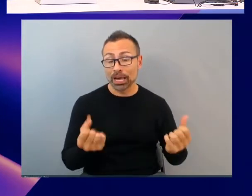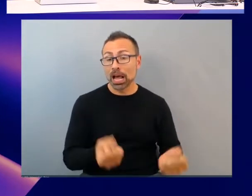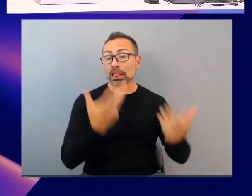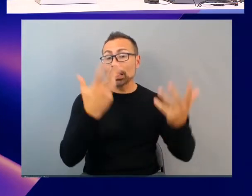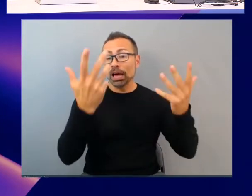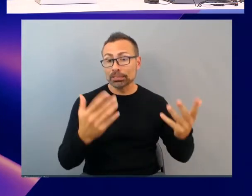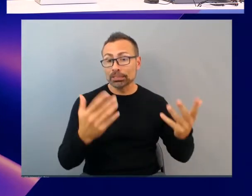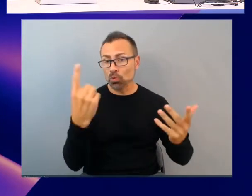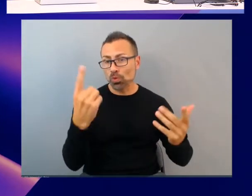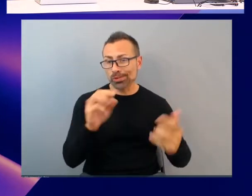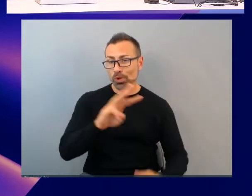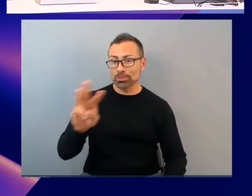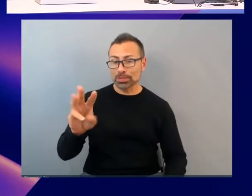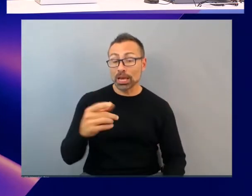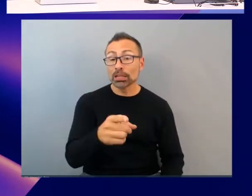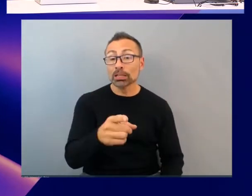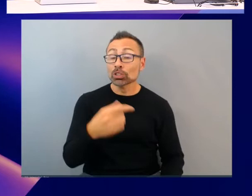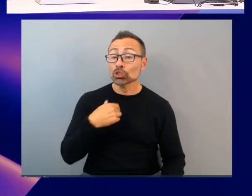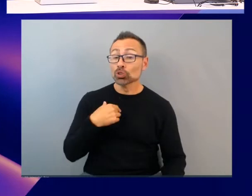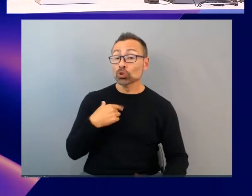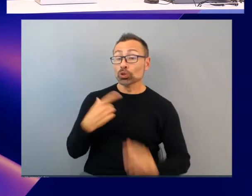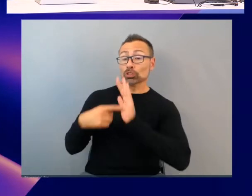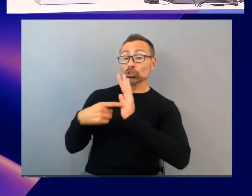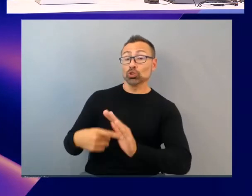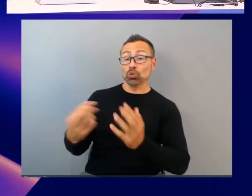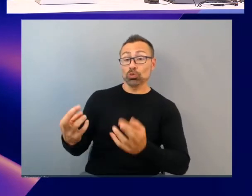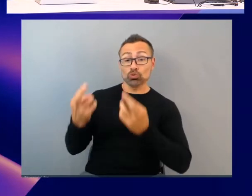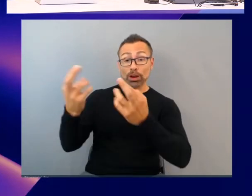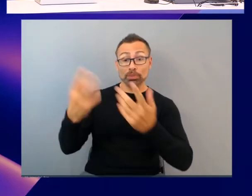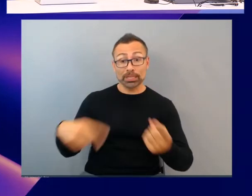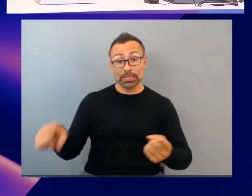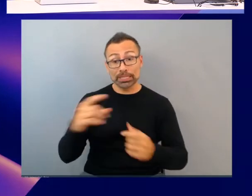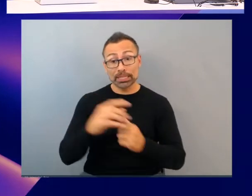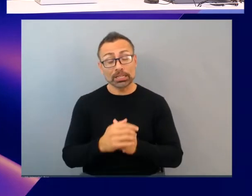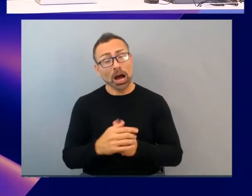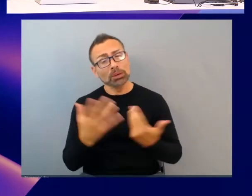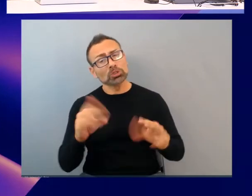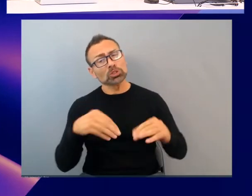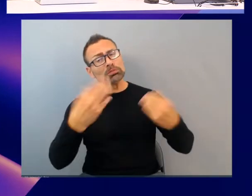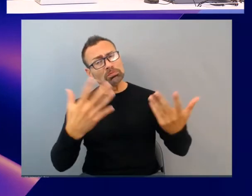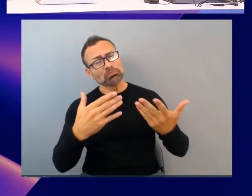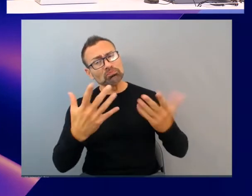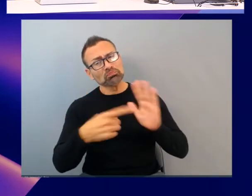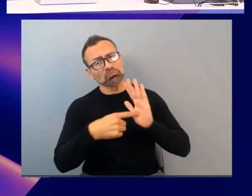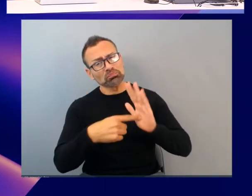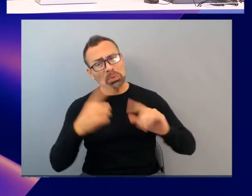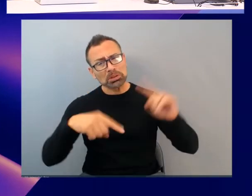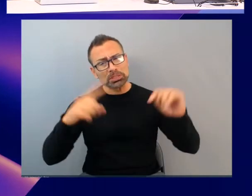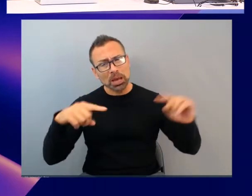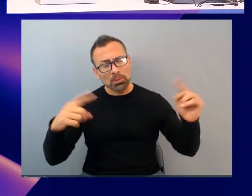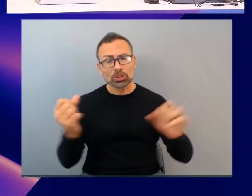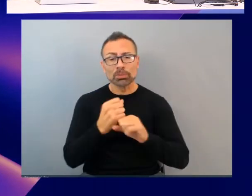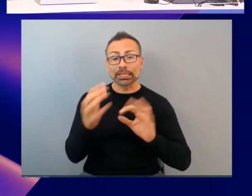you show those recommendation different varieties of Alexa device. I'm just giving some example- - Yeah. Just to make it simple. - Yeah. Right?